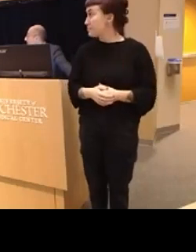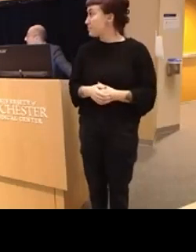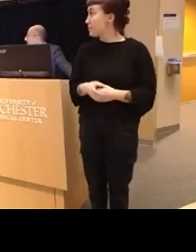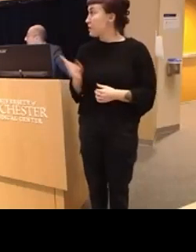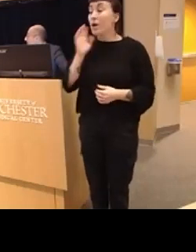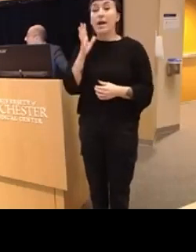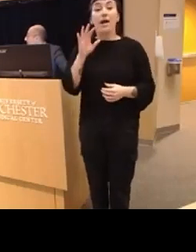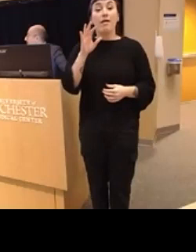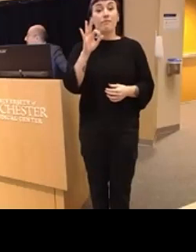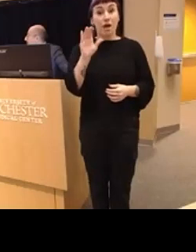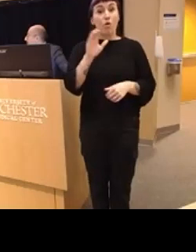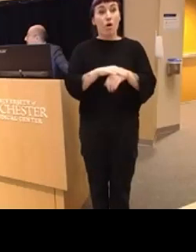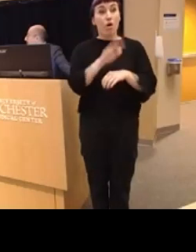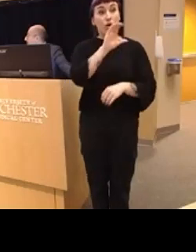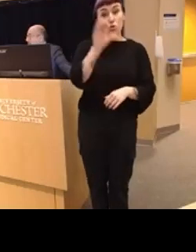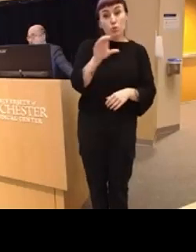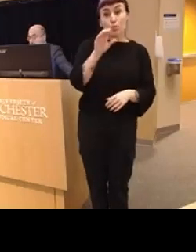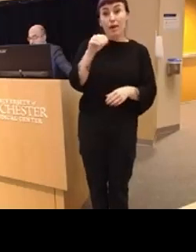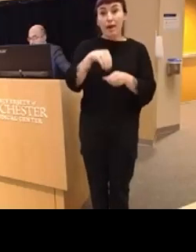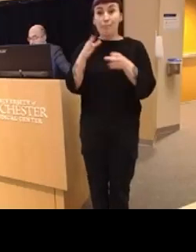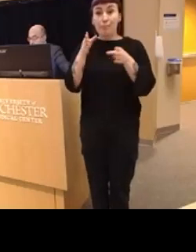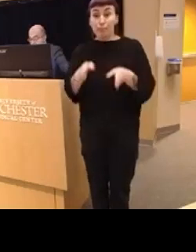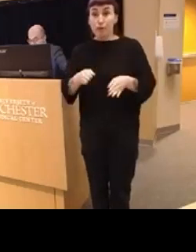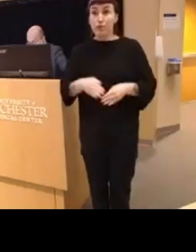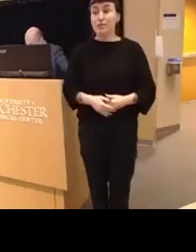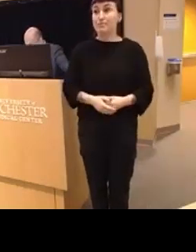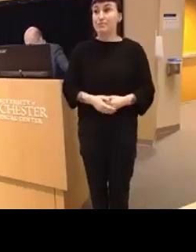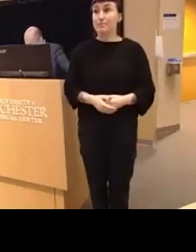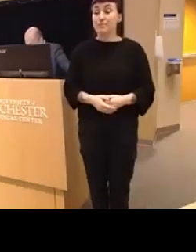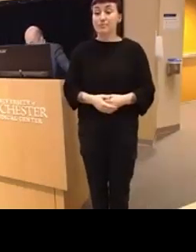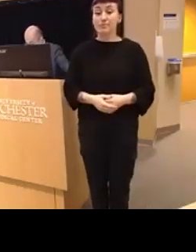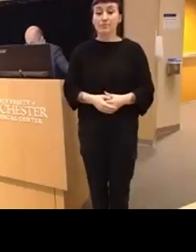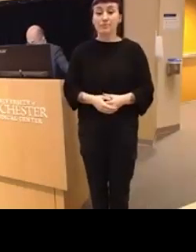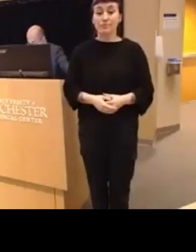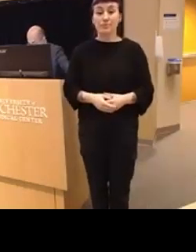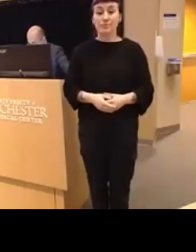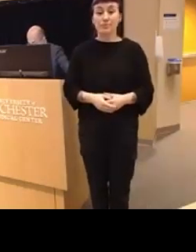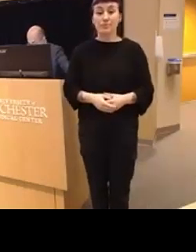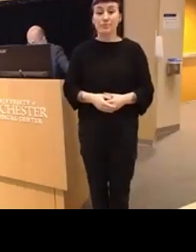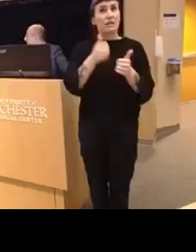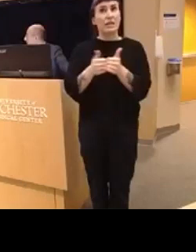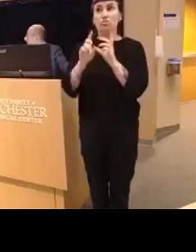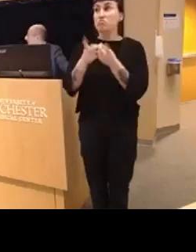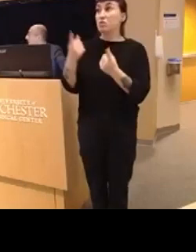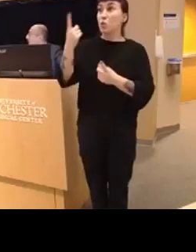as well as in in person from anesthesiology department and uh questions from the audience